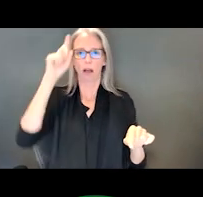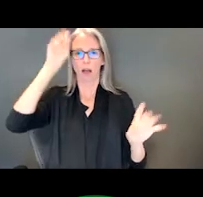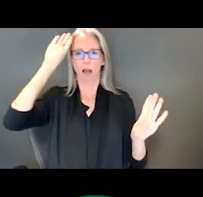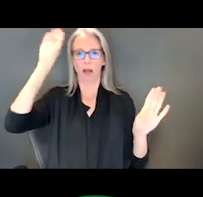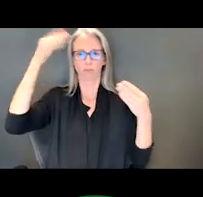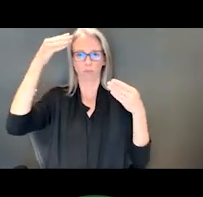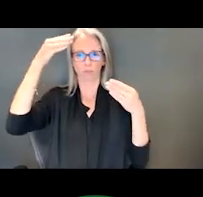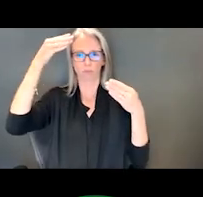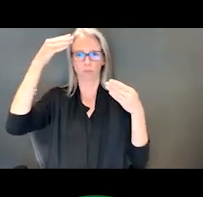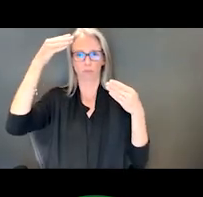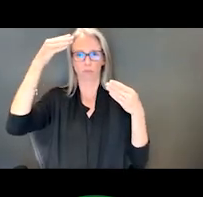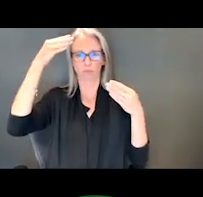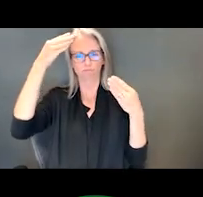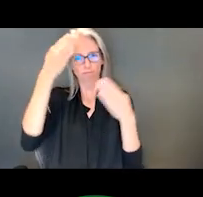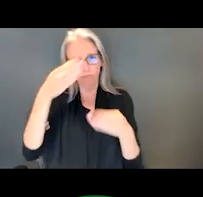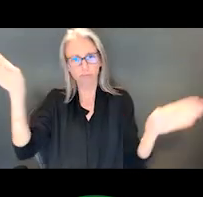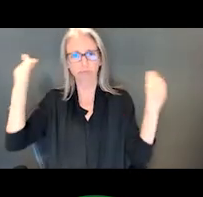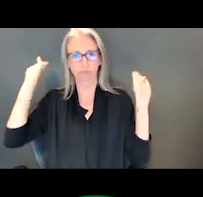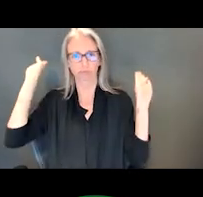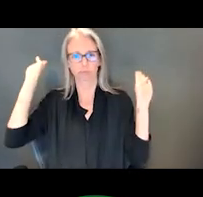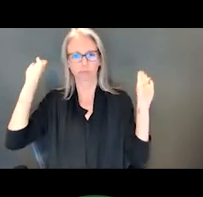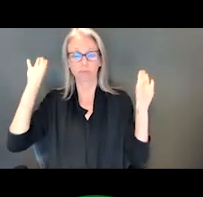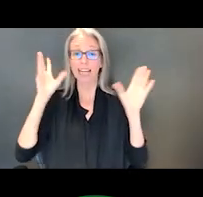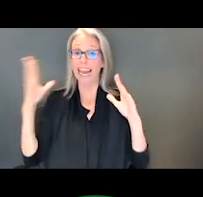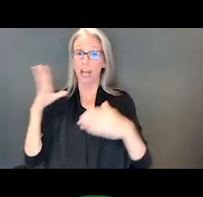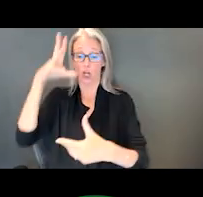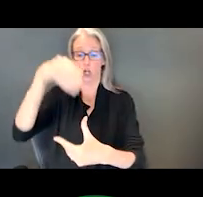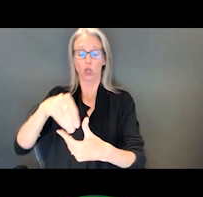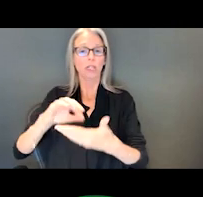to see how valuable those individuals are and what they can bring.